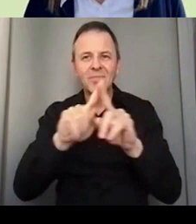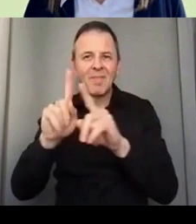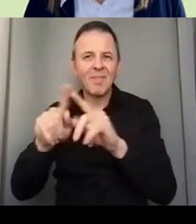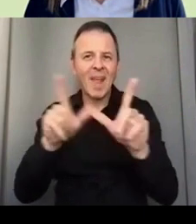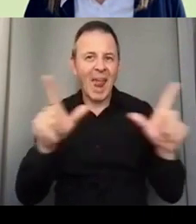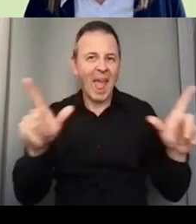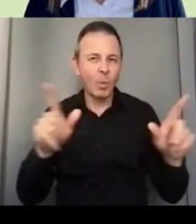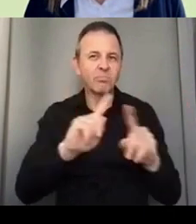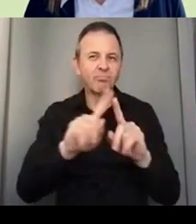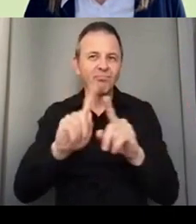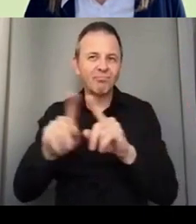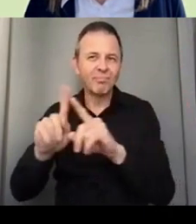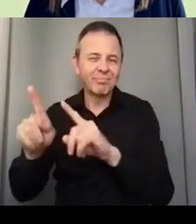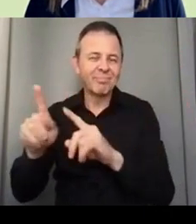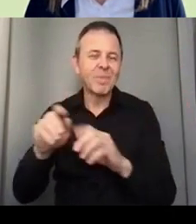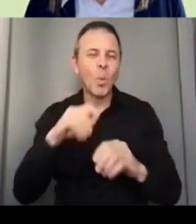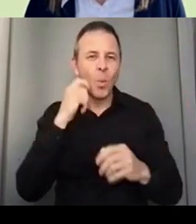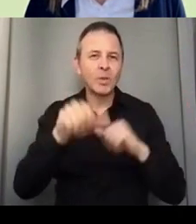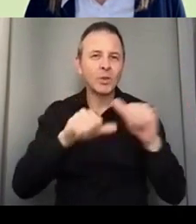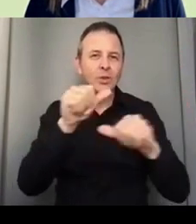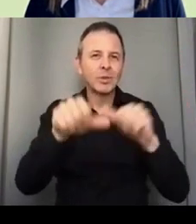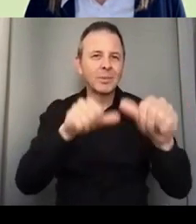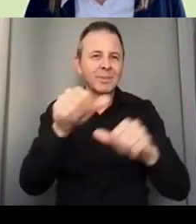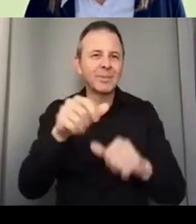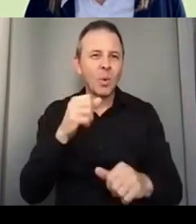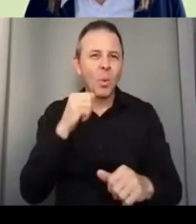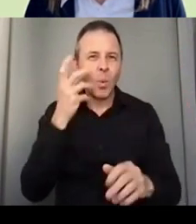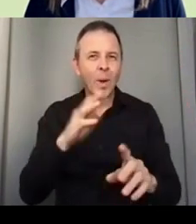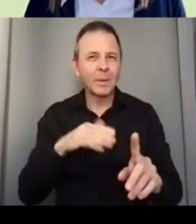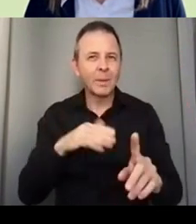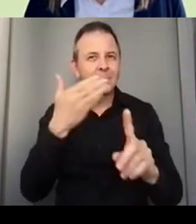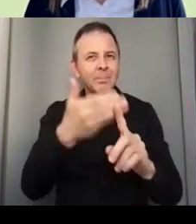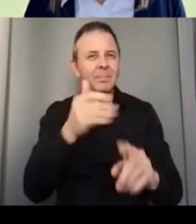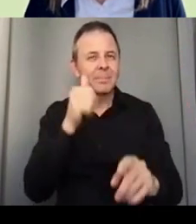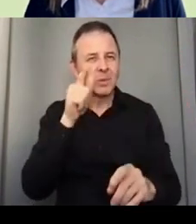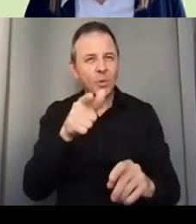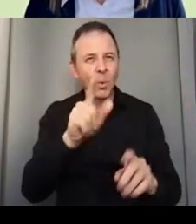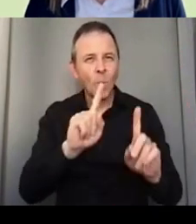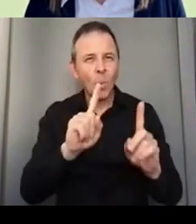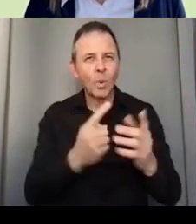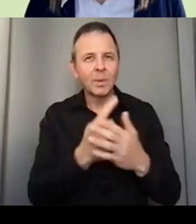always good to keep up and know what's happening and what the past one